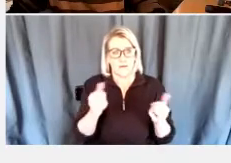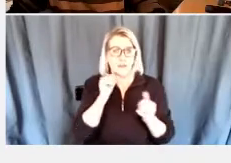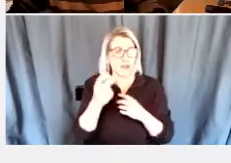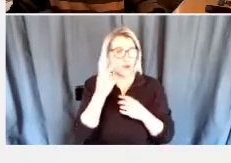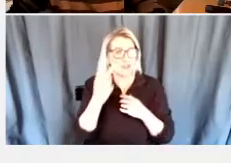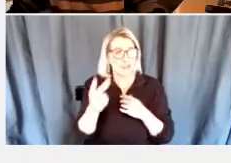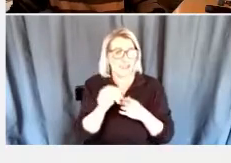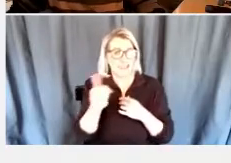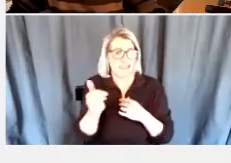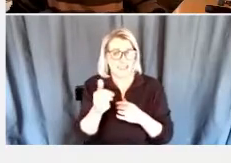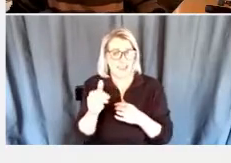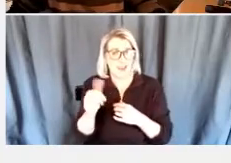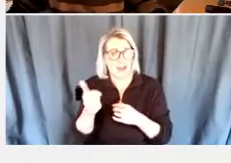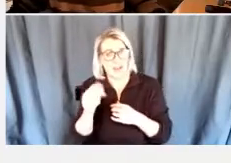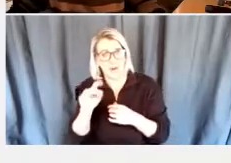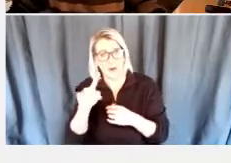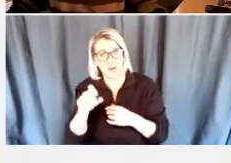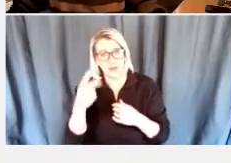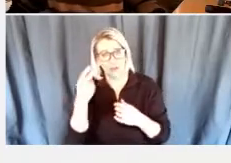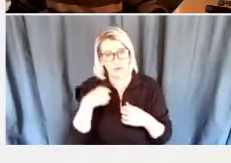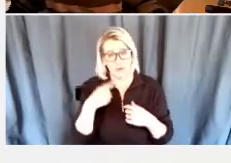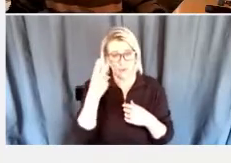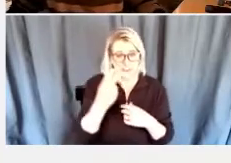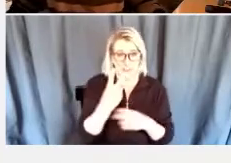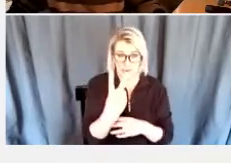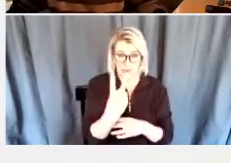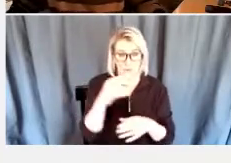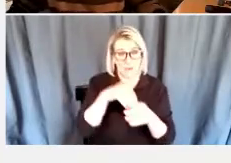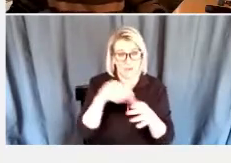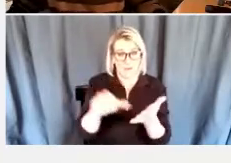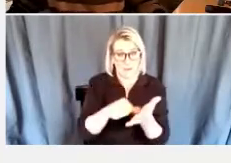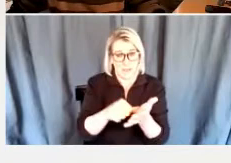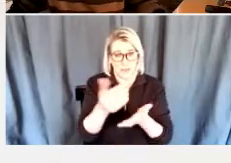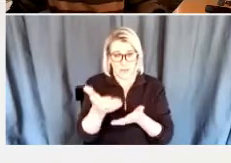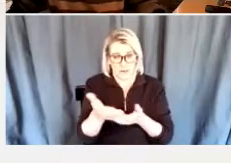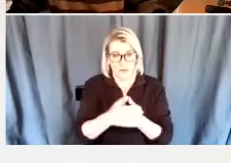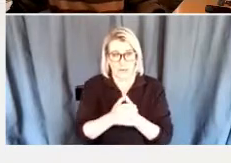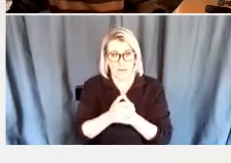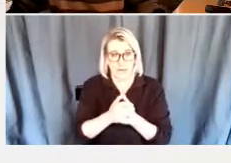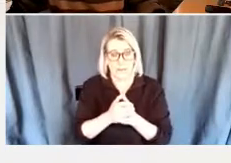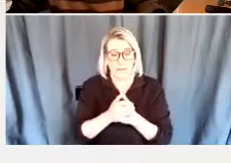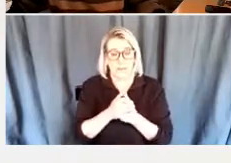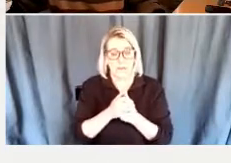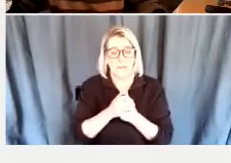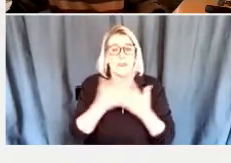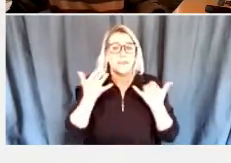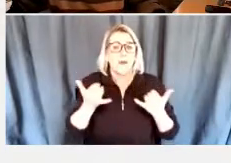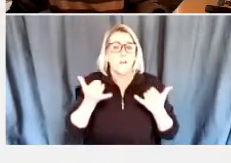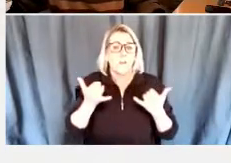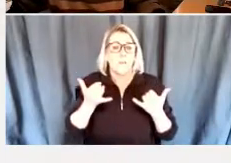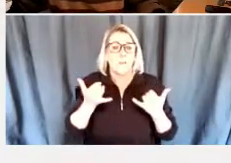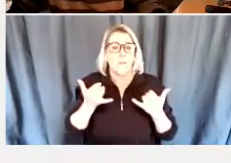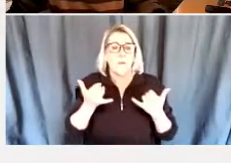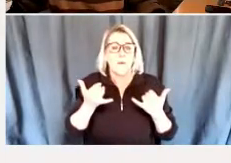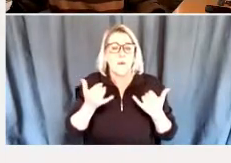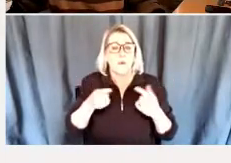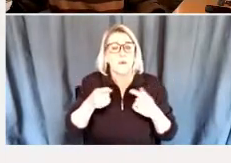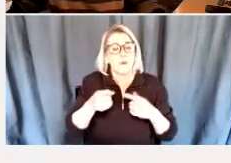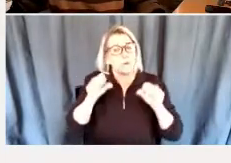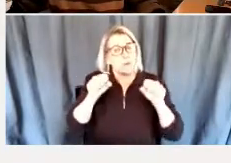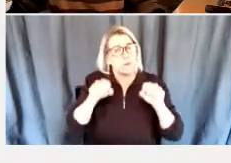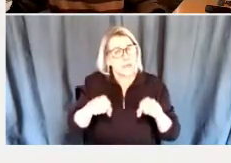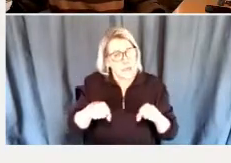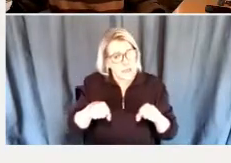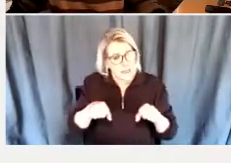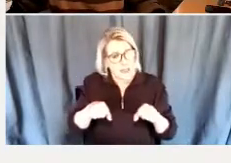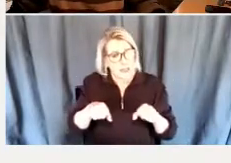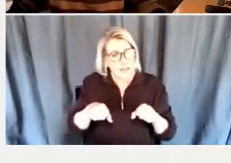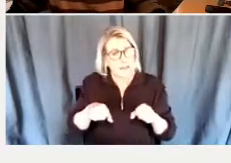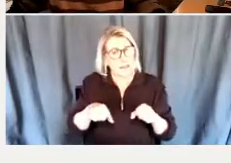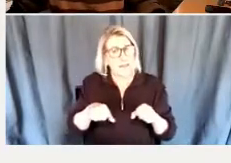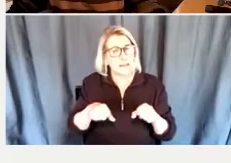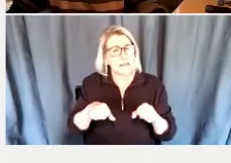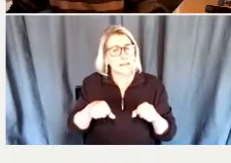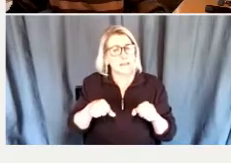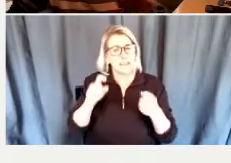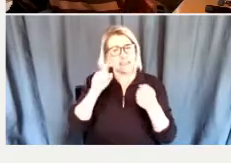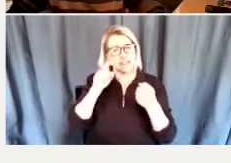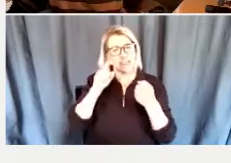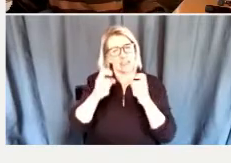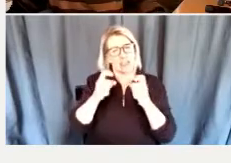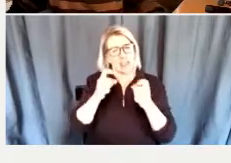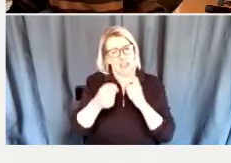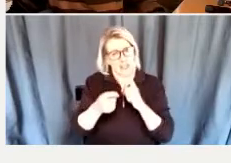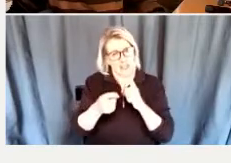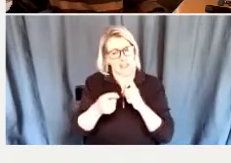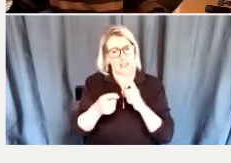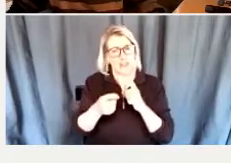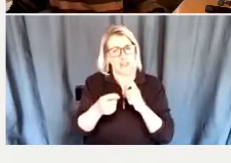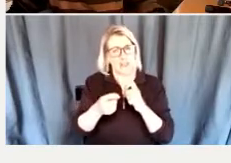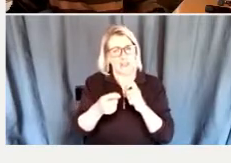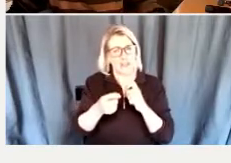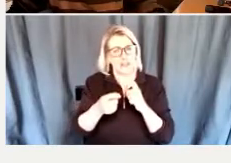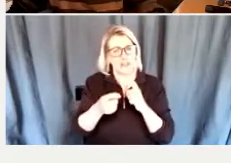these two modules in this page. Now you can change the-- you can sort the module, you